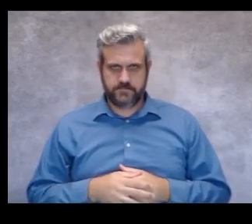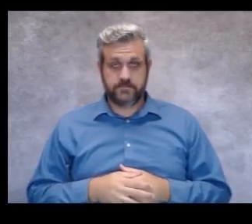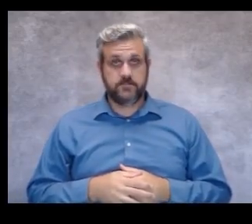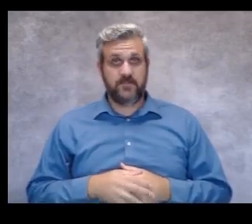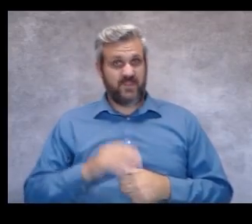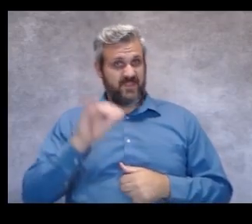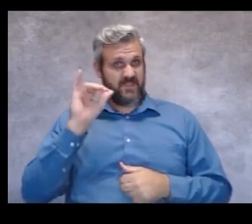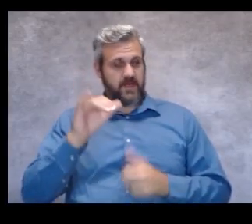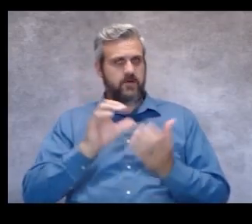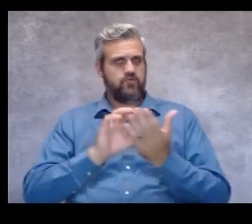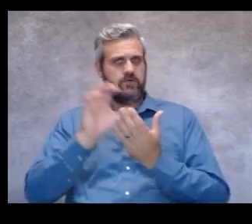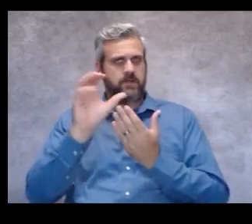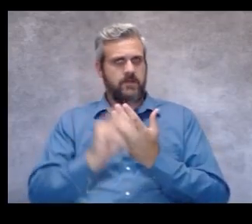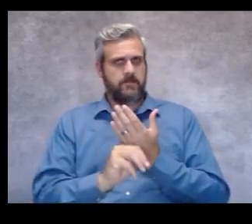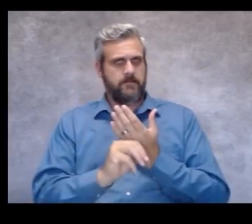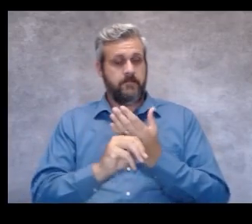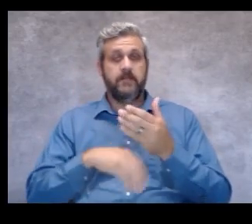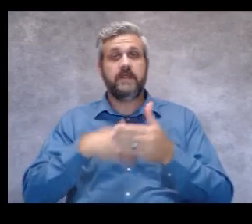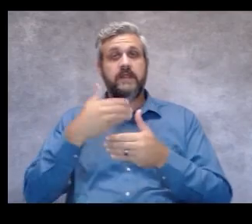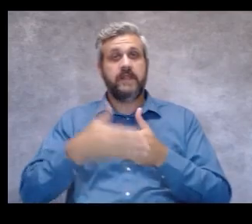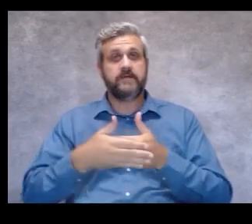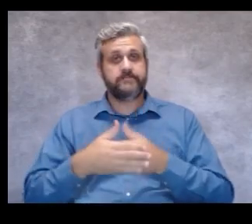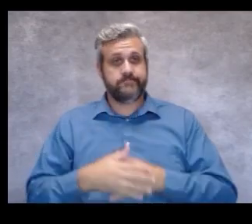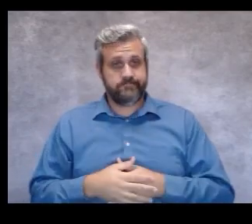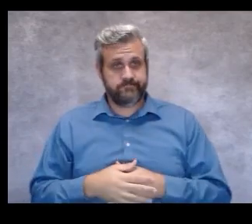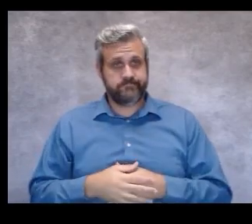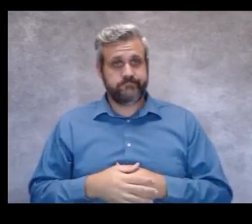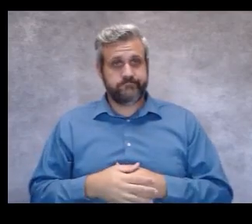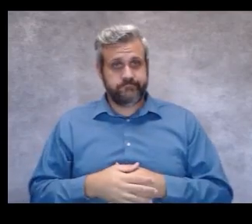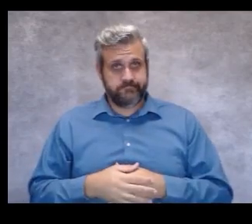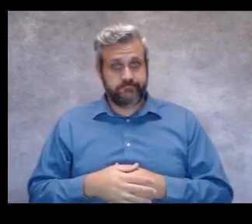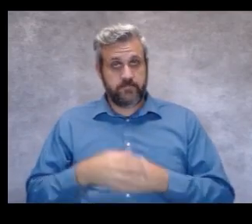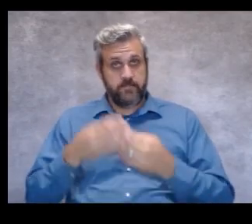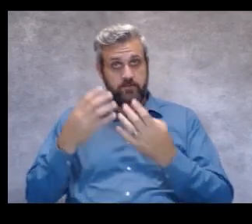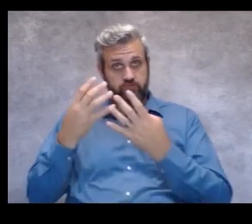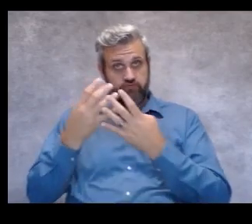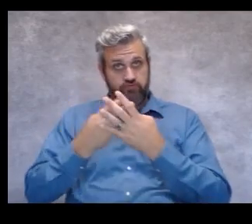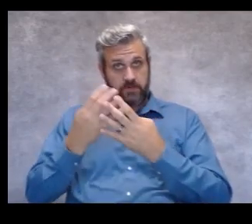which is curriculum. Next, do you do the screening policies